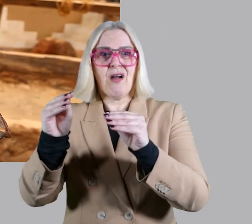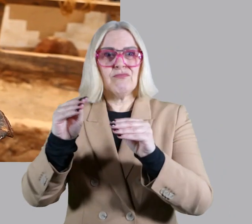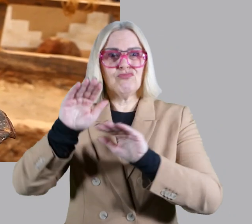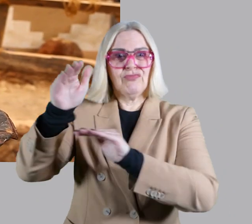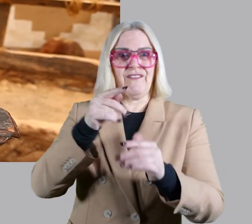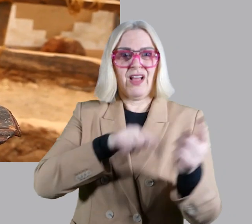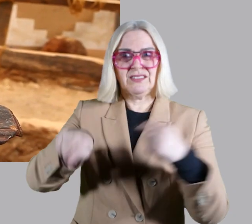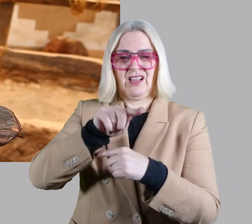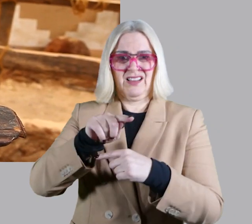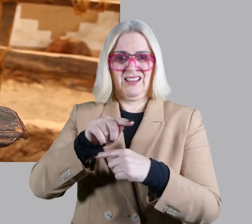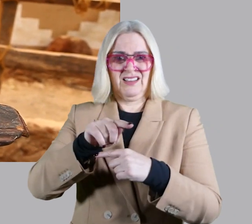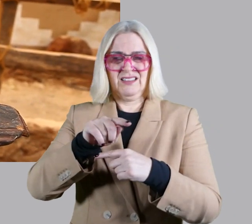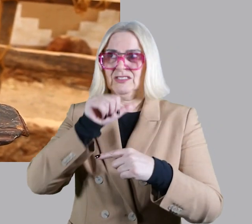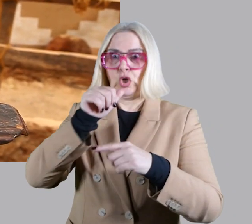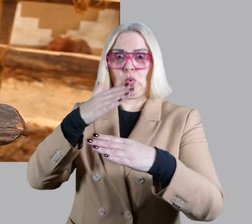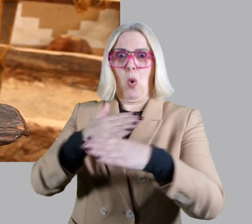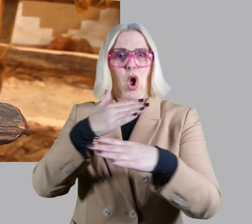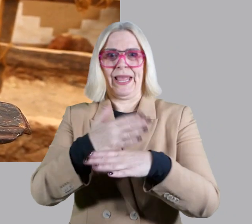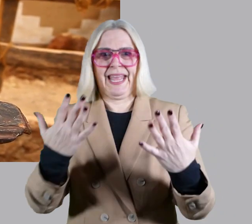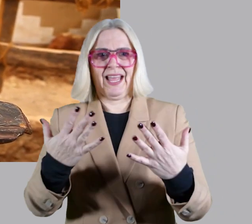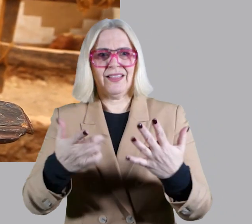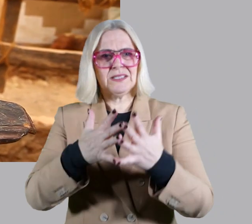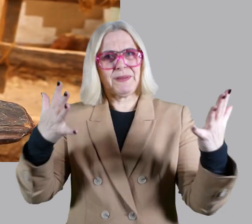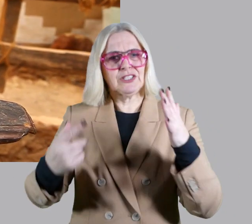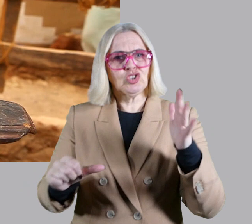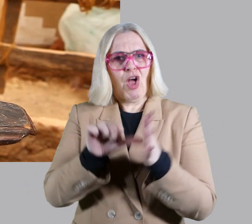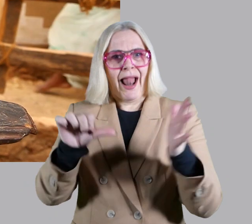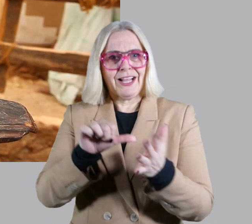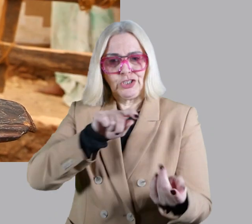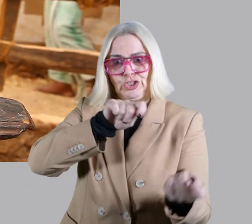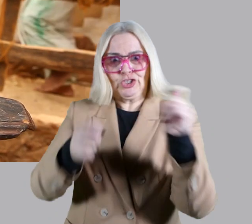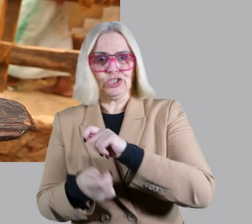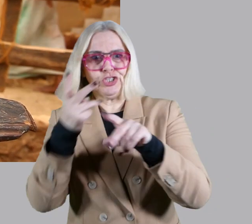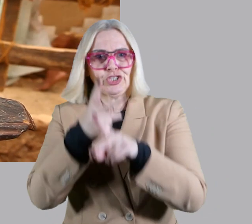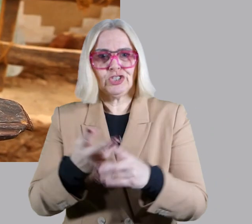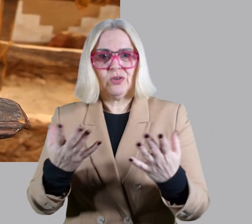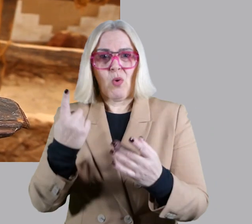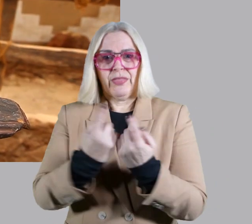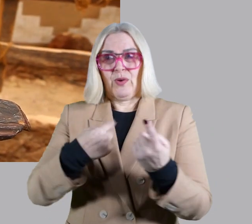One thing we have seen is newborn screening is visible in the remotest part of India.